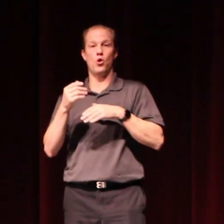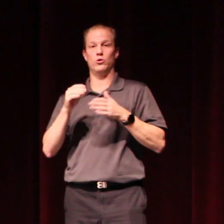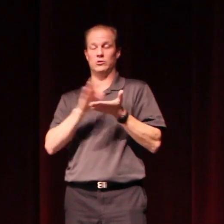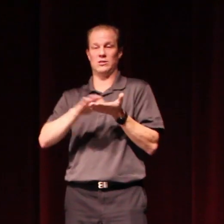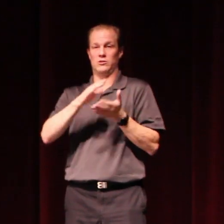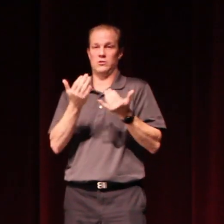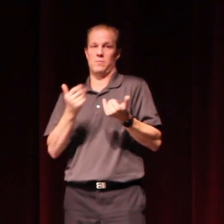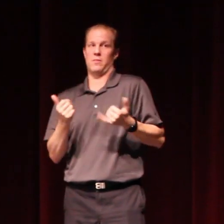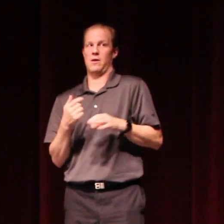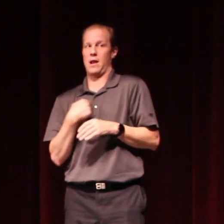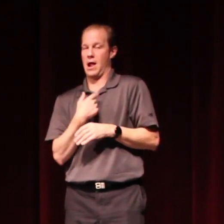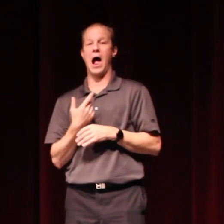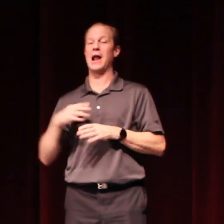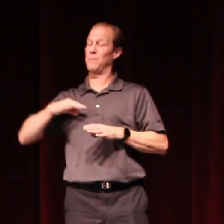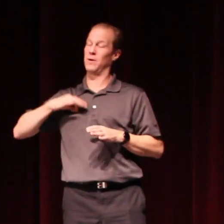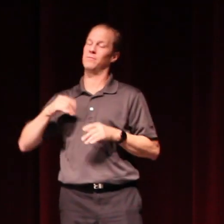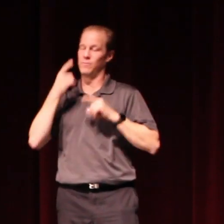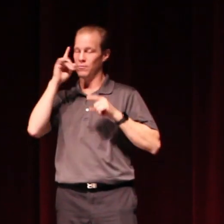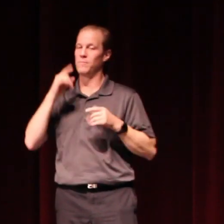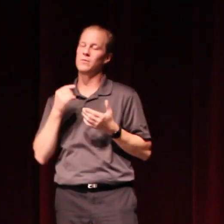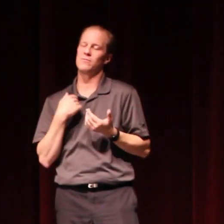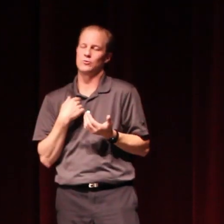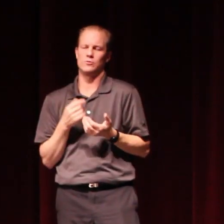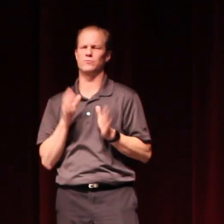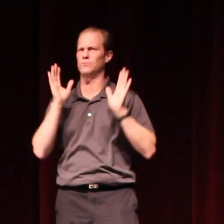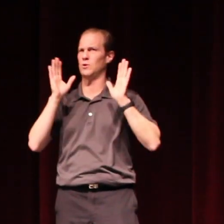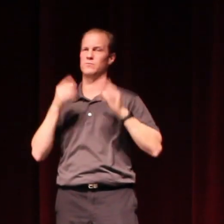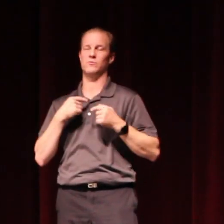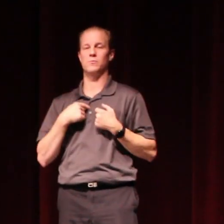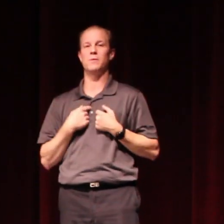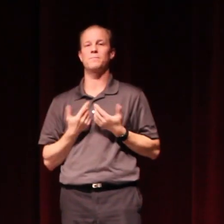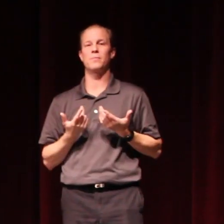and I thought it was wonderful for me. Someone can can fact check me, but when